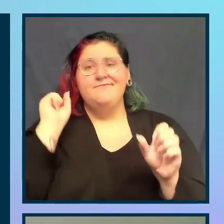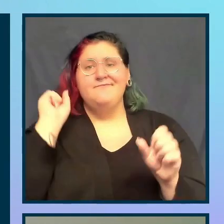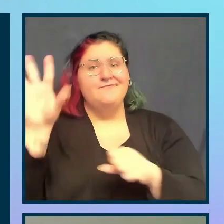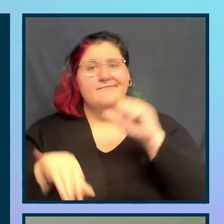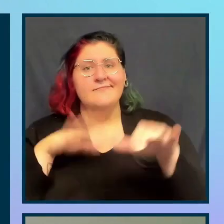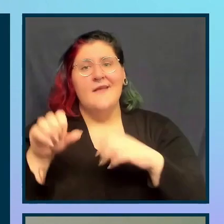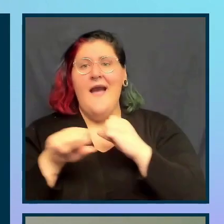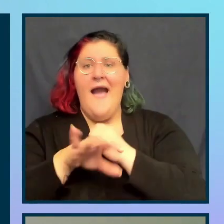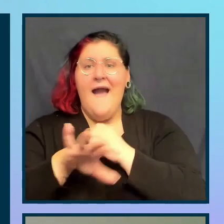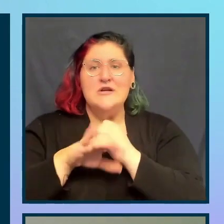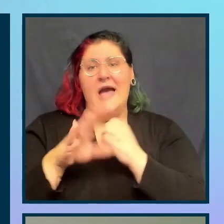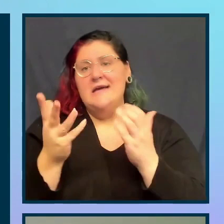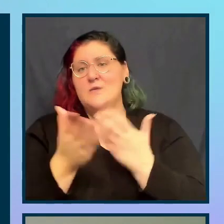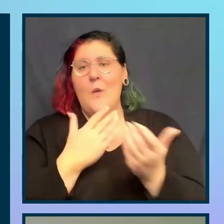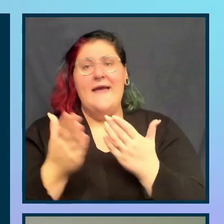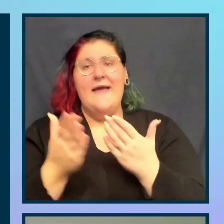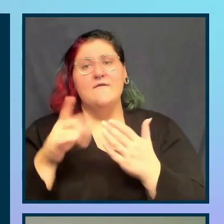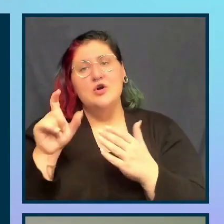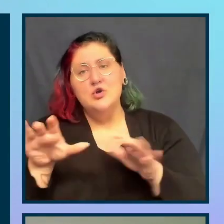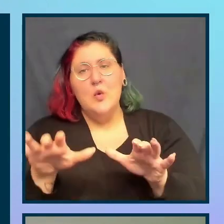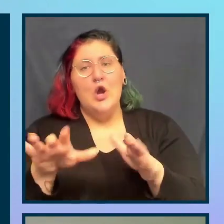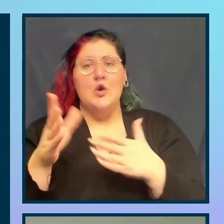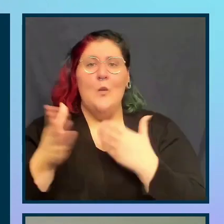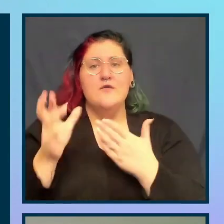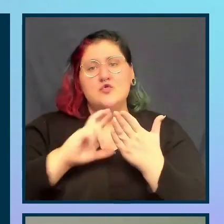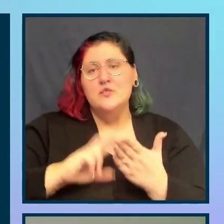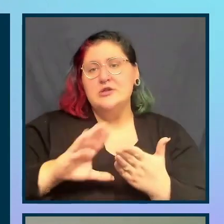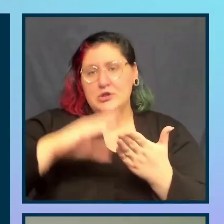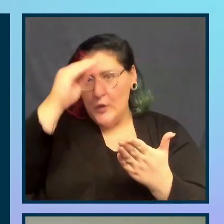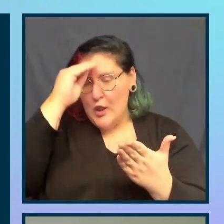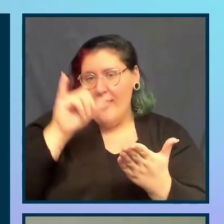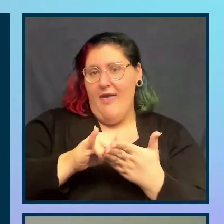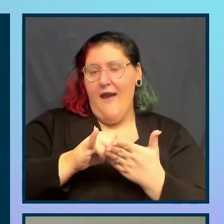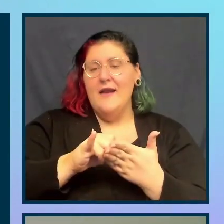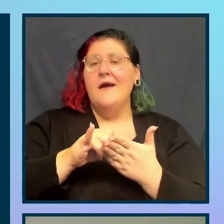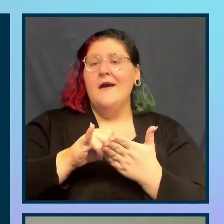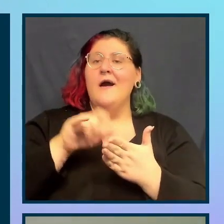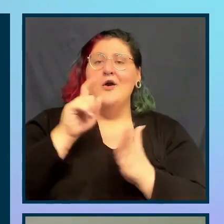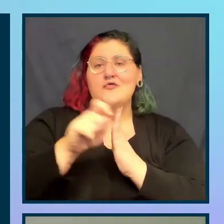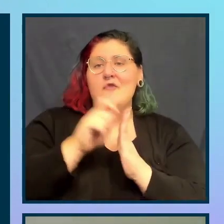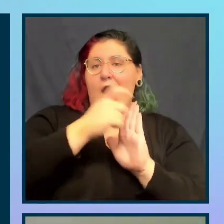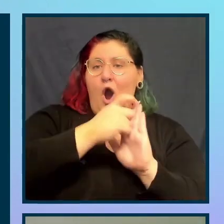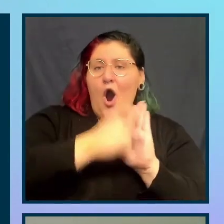And as I keep mentioning context, as you change the map, just be sure to write down why you did what you did.